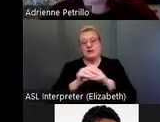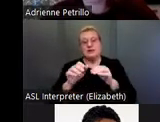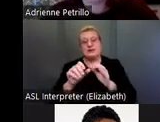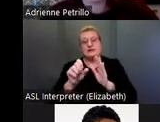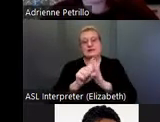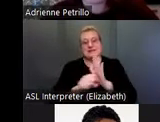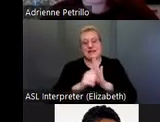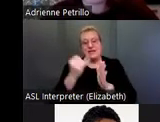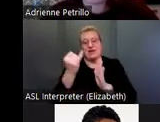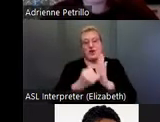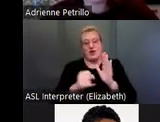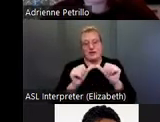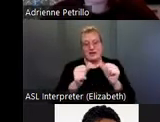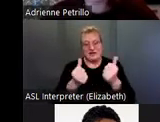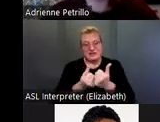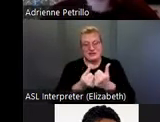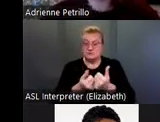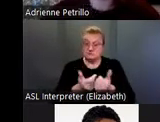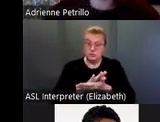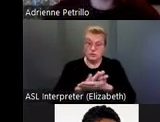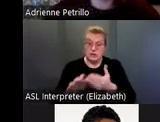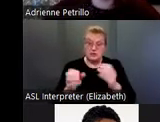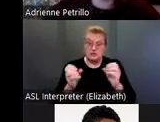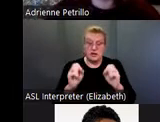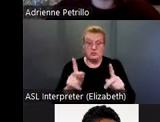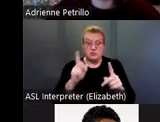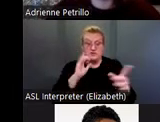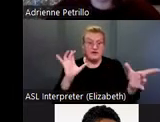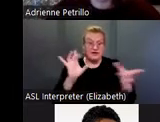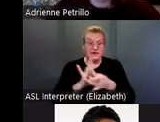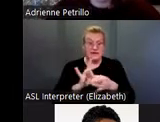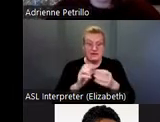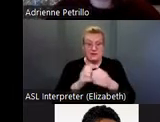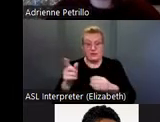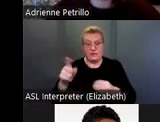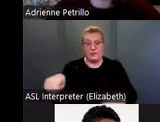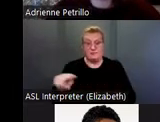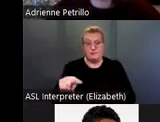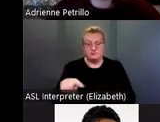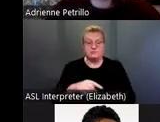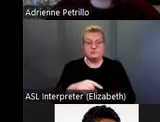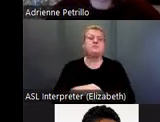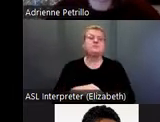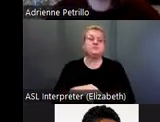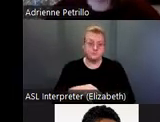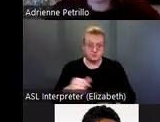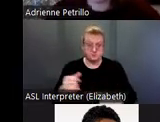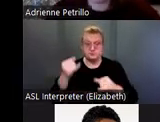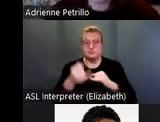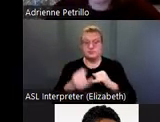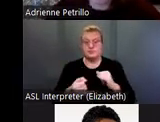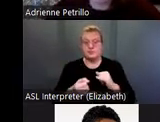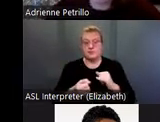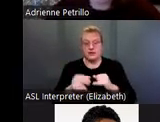so it can also be a nice opportunity to connect with those folks. And then finally, as Jane mentioned, NEFA staff,